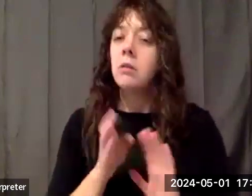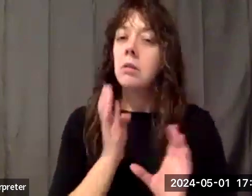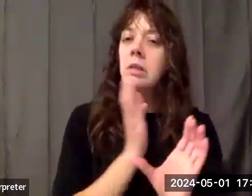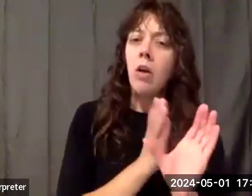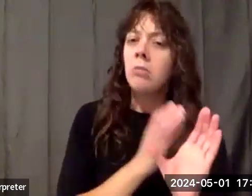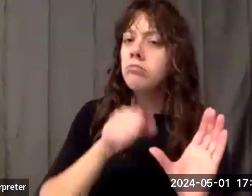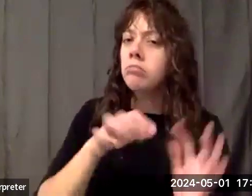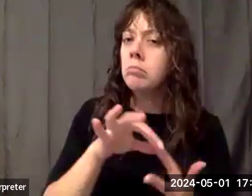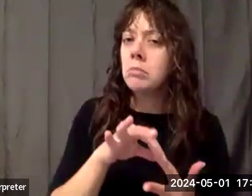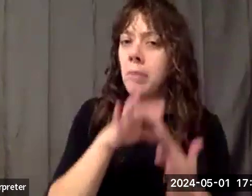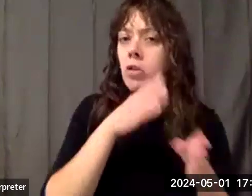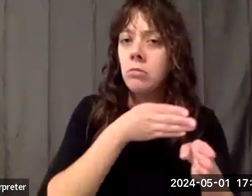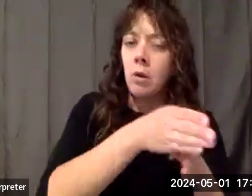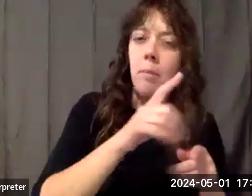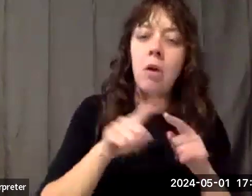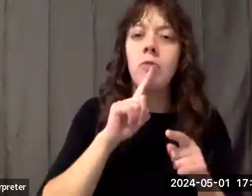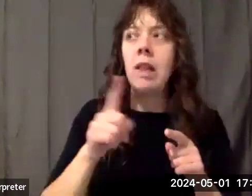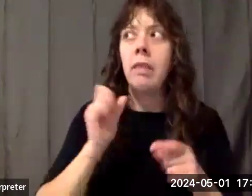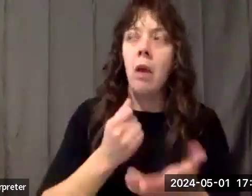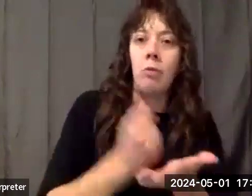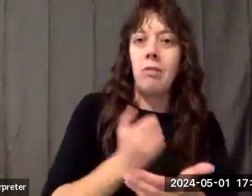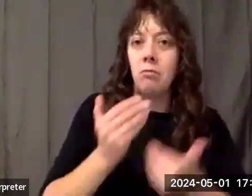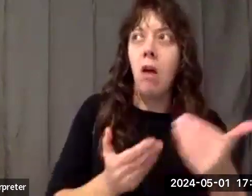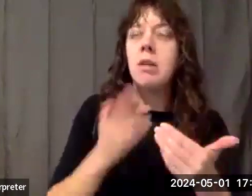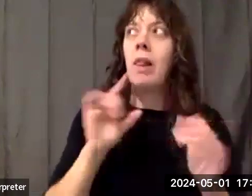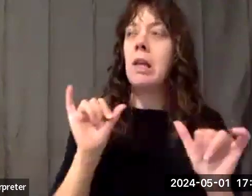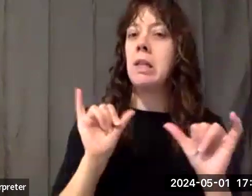professions that are out there. And so we're able now as of today